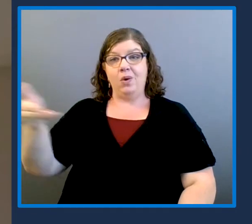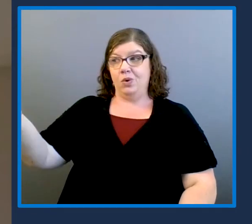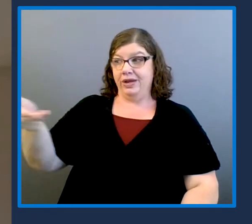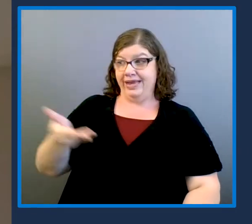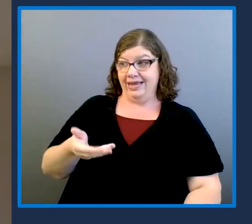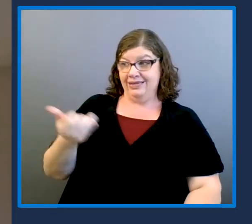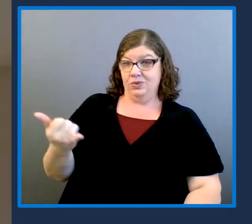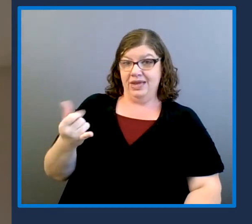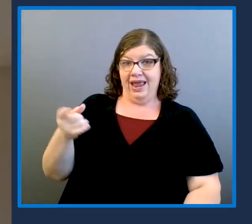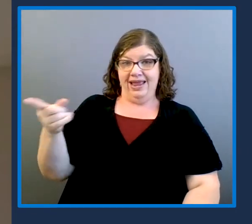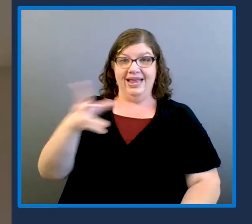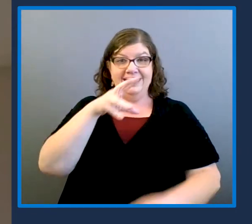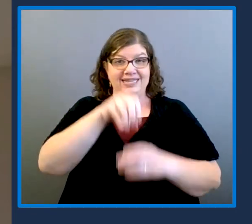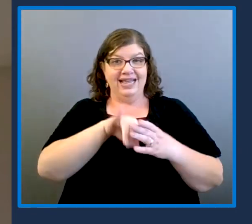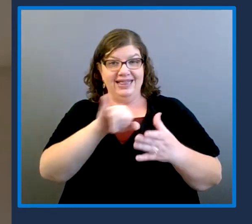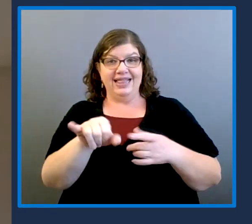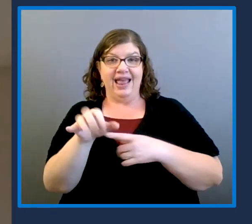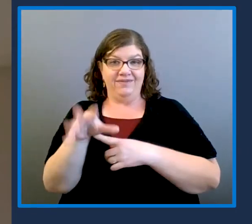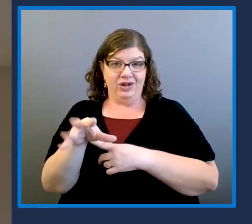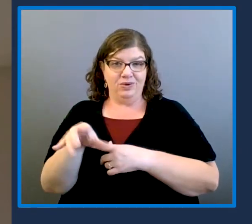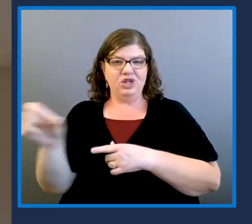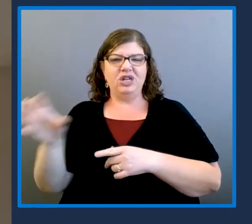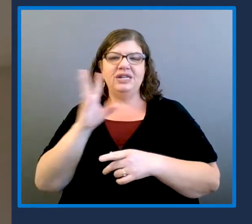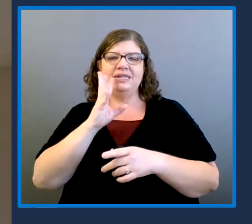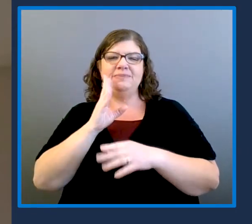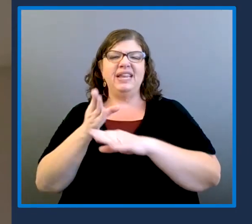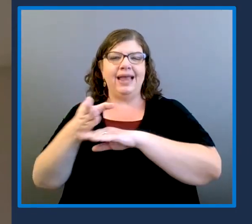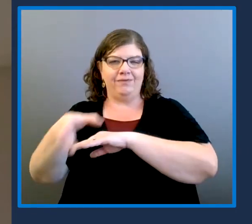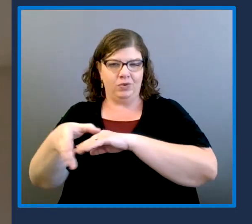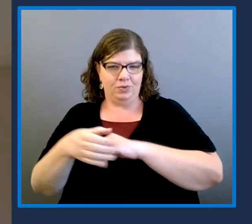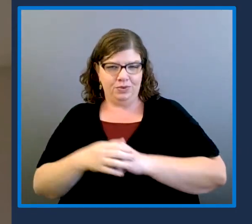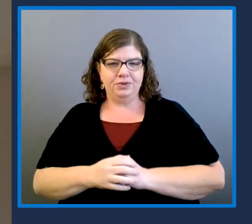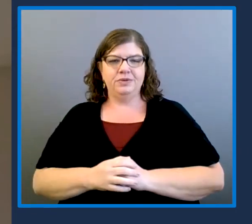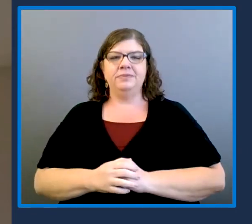and one of our guests today is in that video and she's going to speak up afterwards